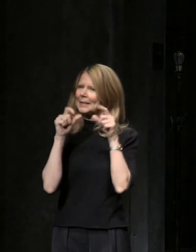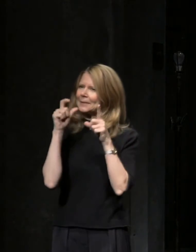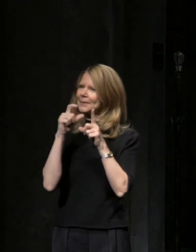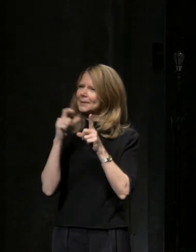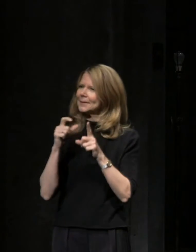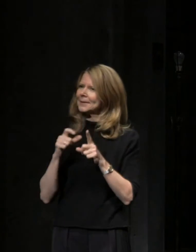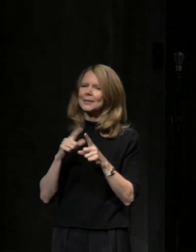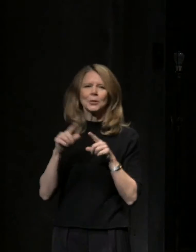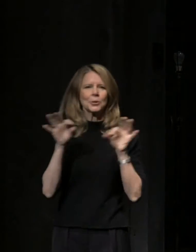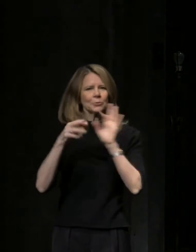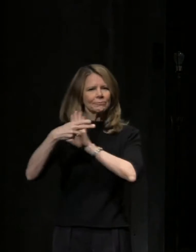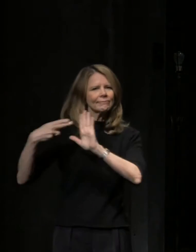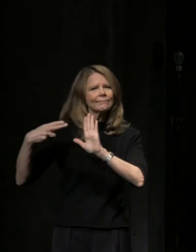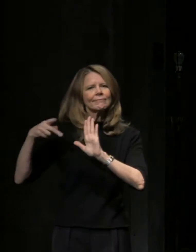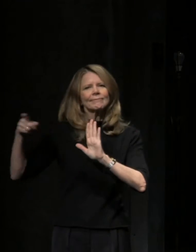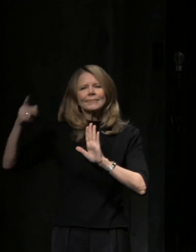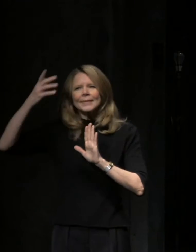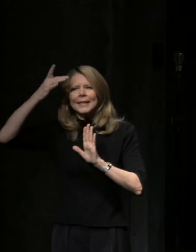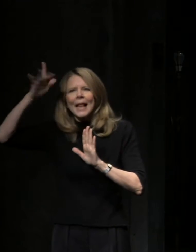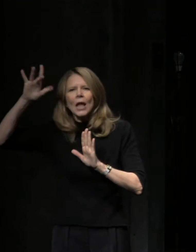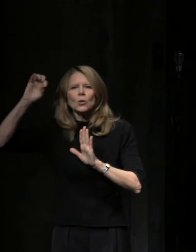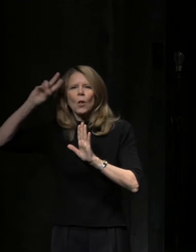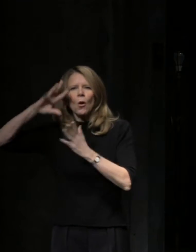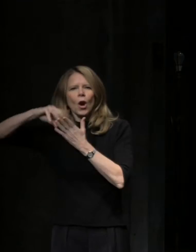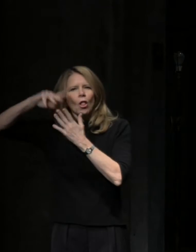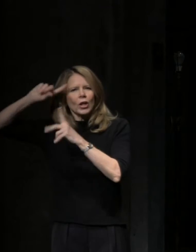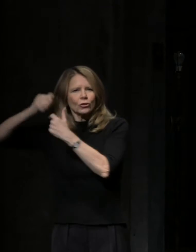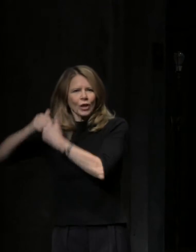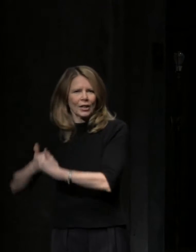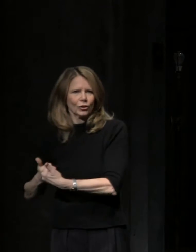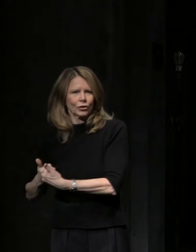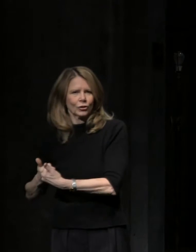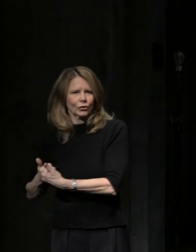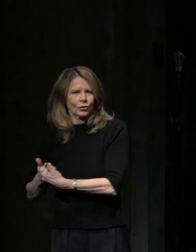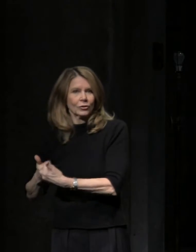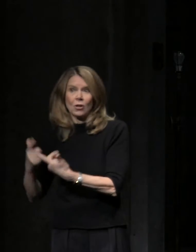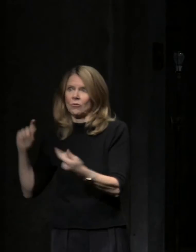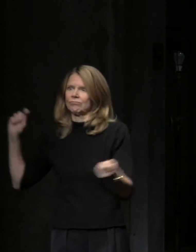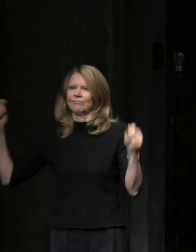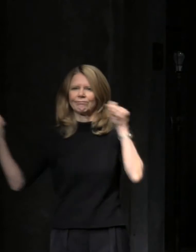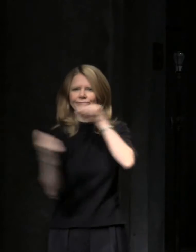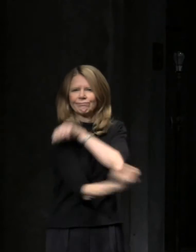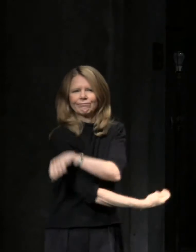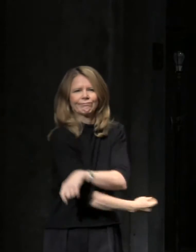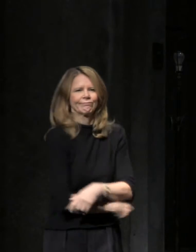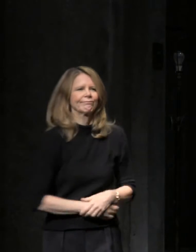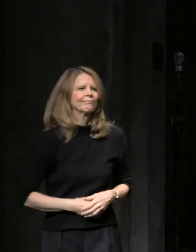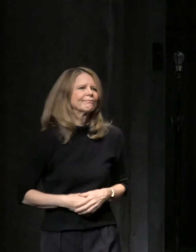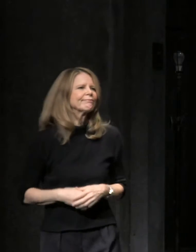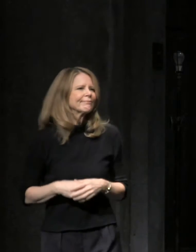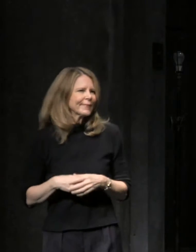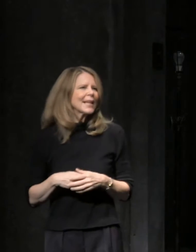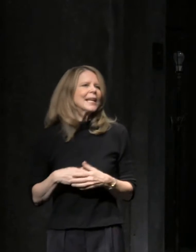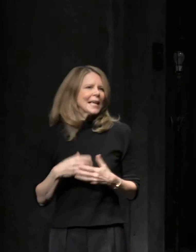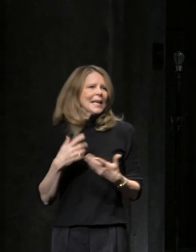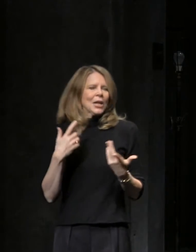with intellectual or learning challenges. The field that we have built on behalf of,